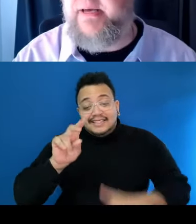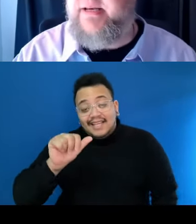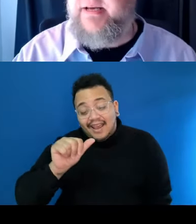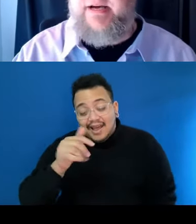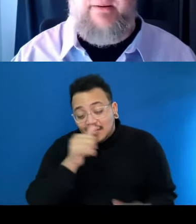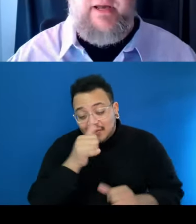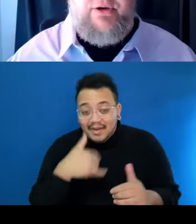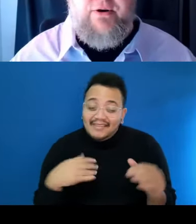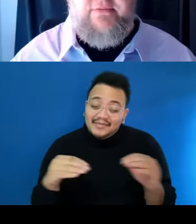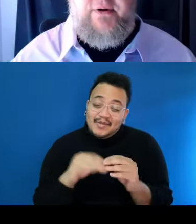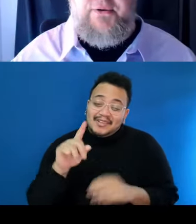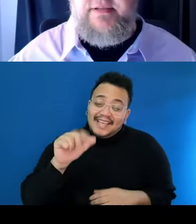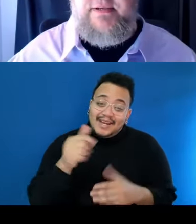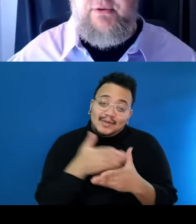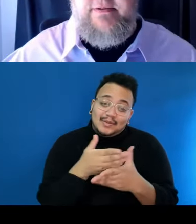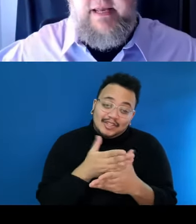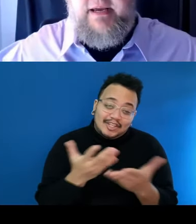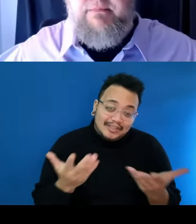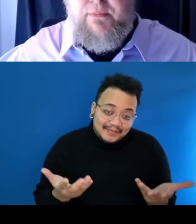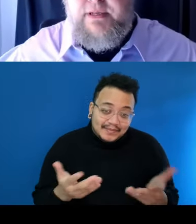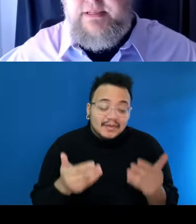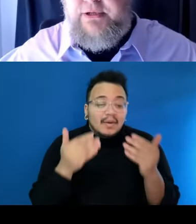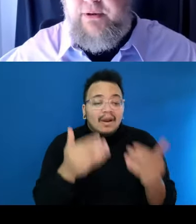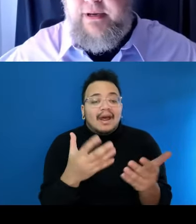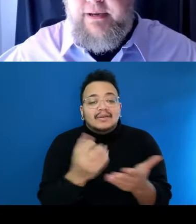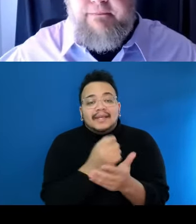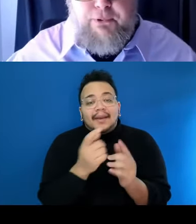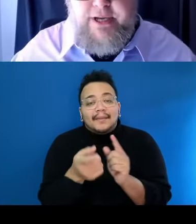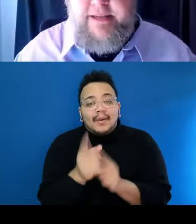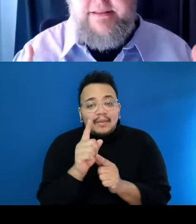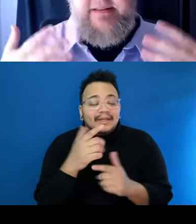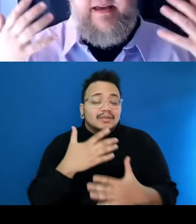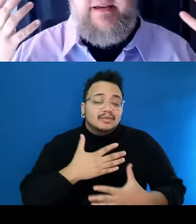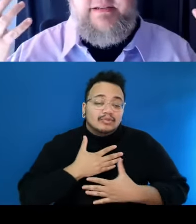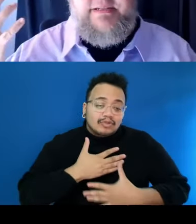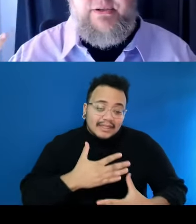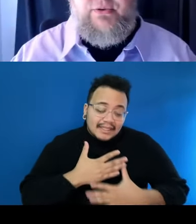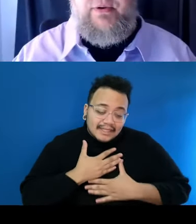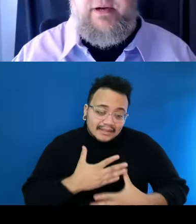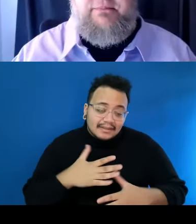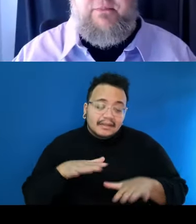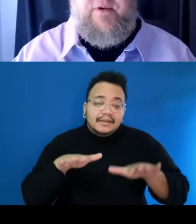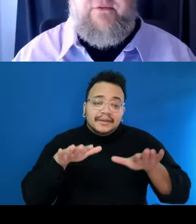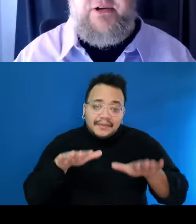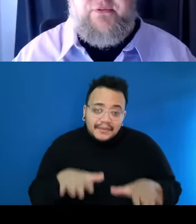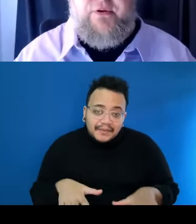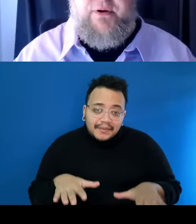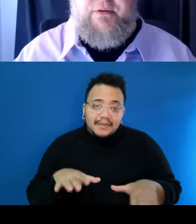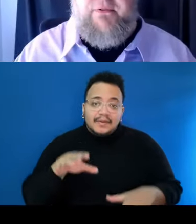But I encourage folks to take a moment to breathe and to refresh for a moment,